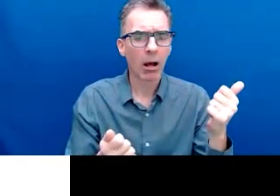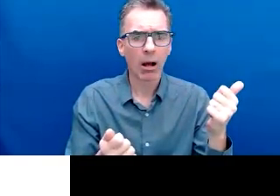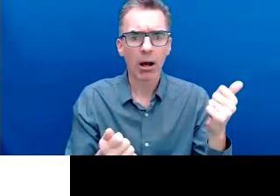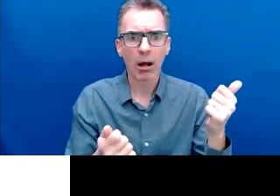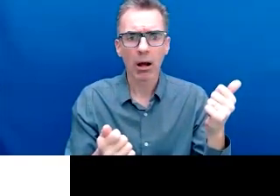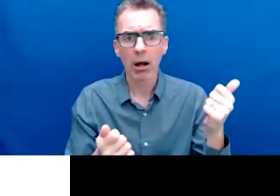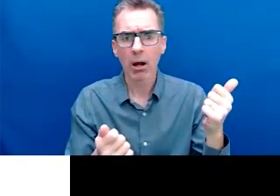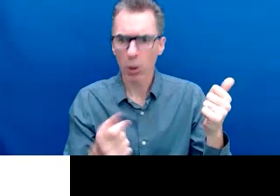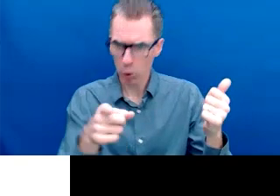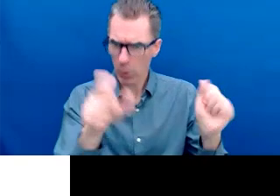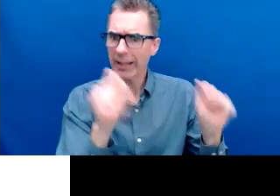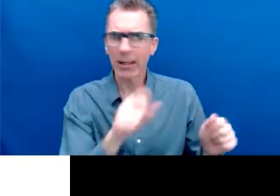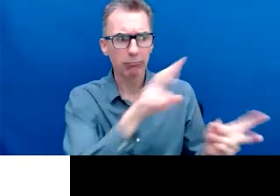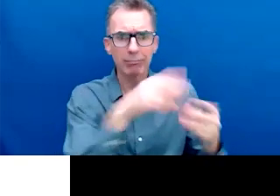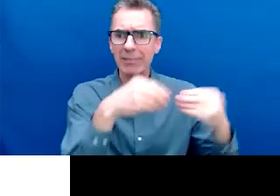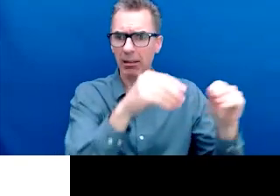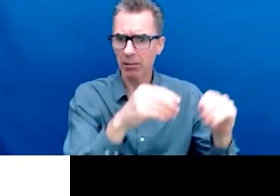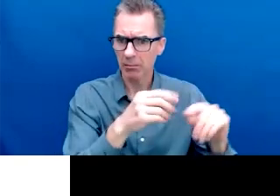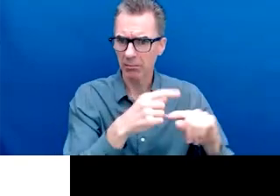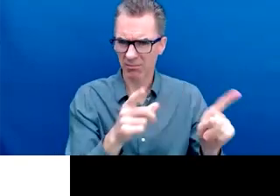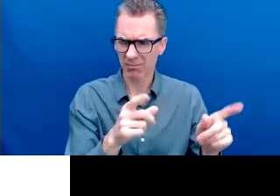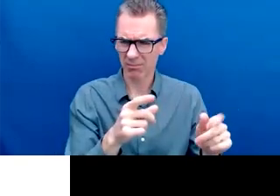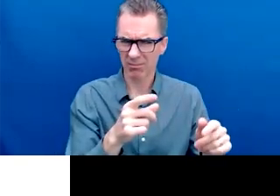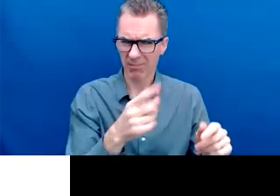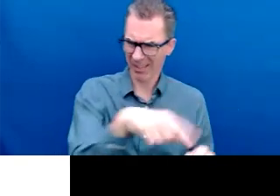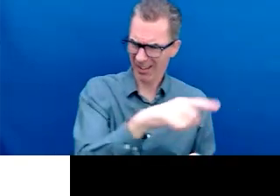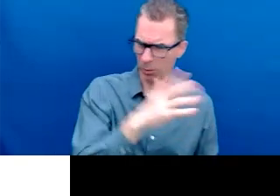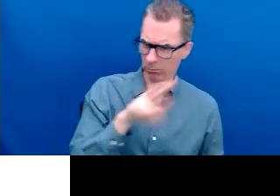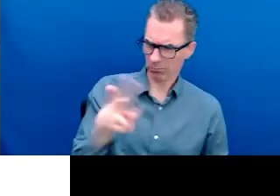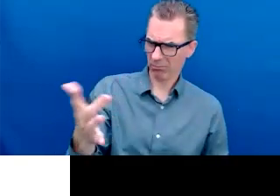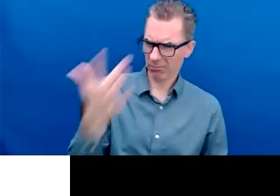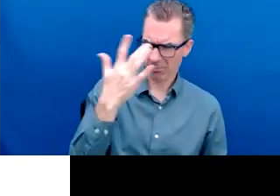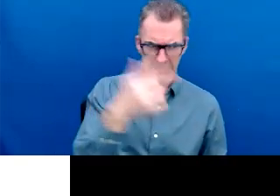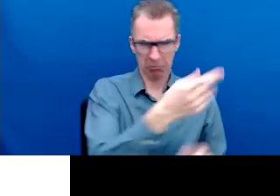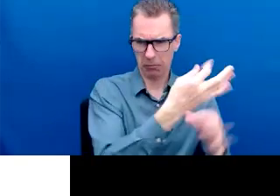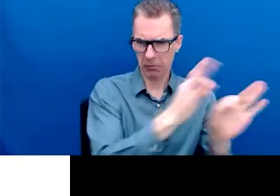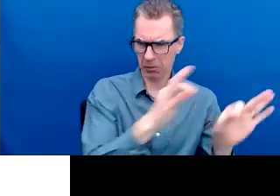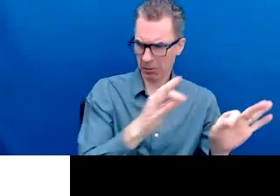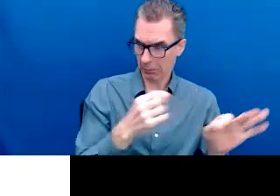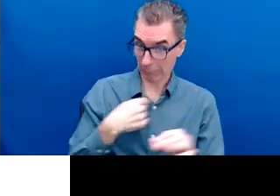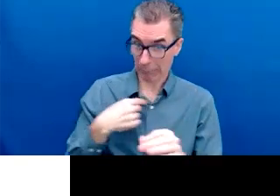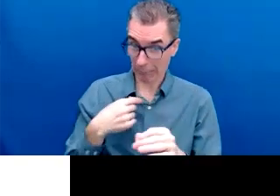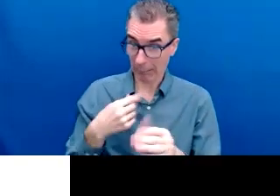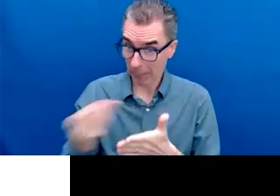I don't know why anyone would want to buy them, because they could just go and get them for free. Themselves. But that but that is an option.